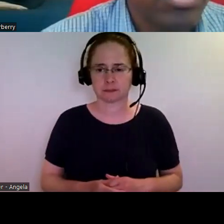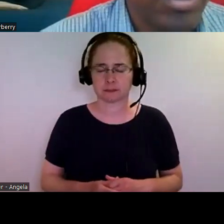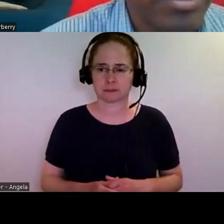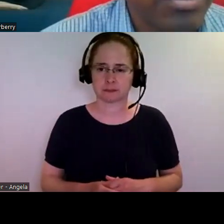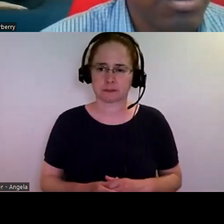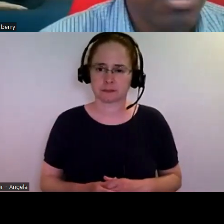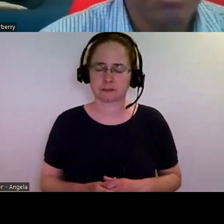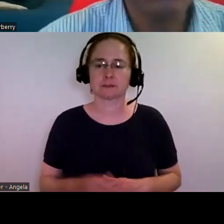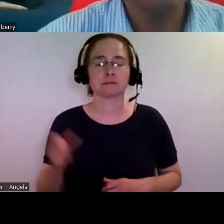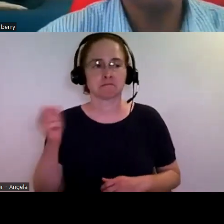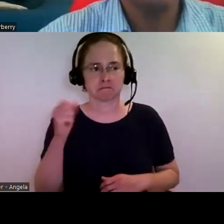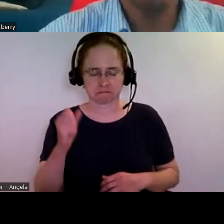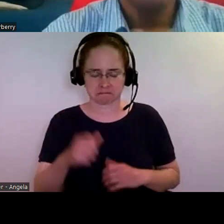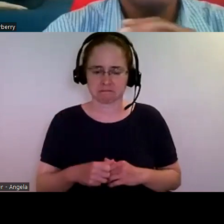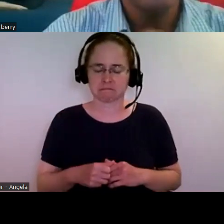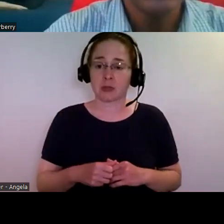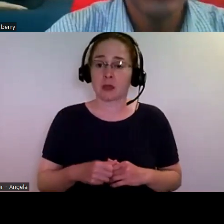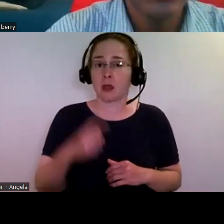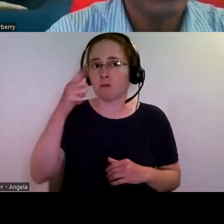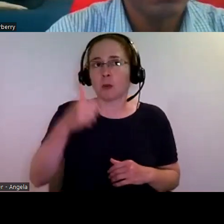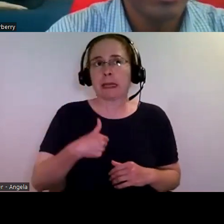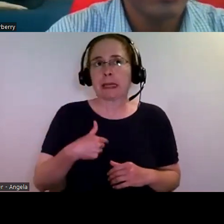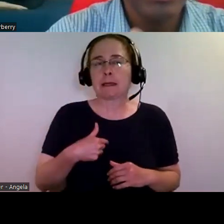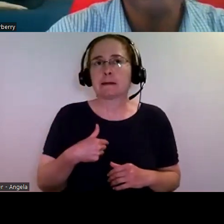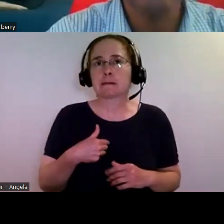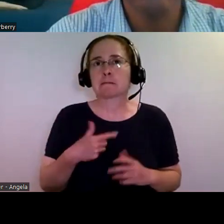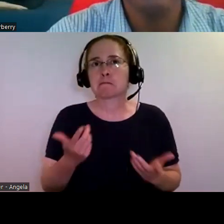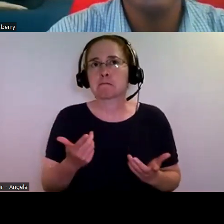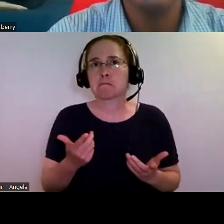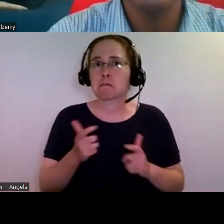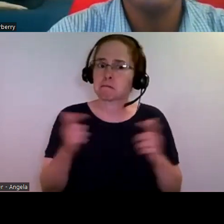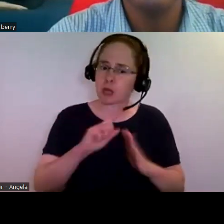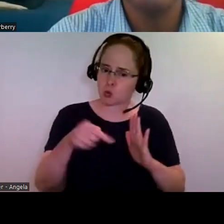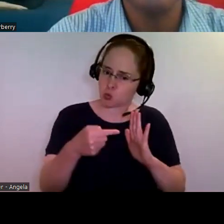(Matthew Atterberry) Yes. For me, the thing that's played a major role in the assistance of